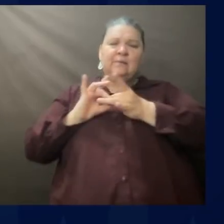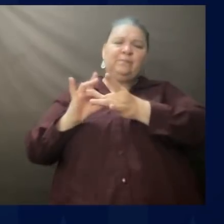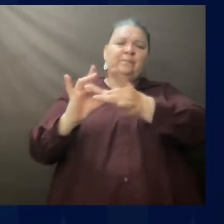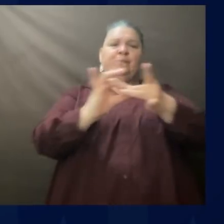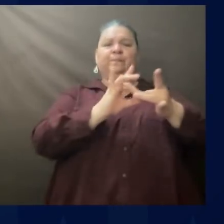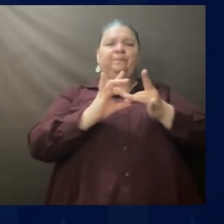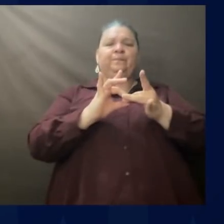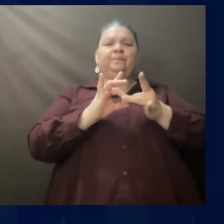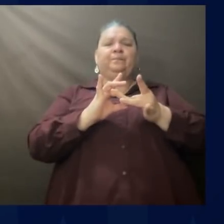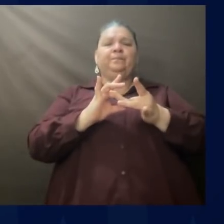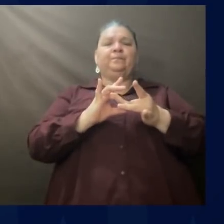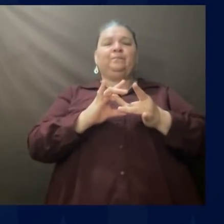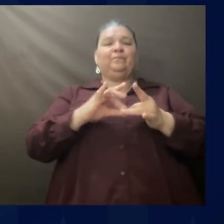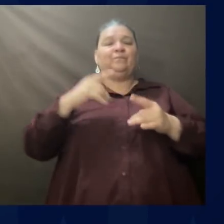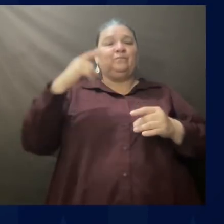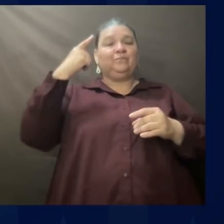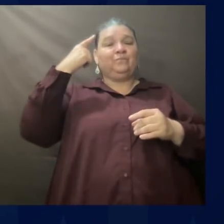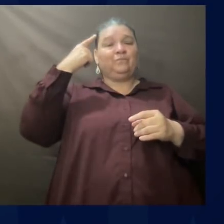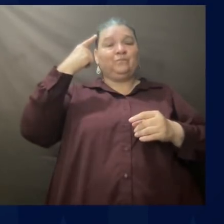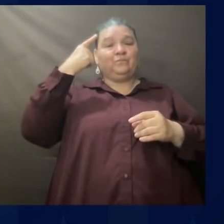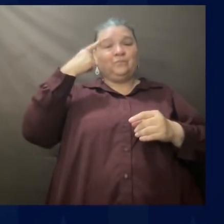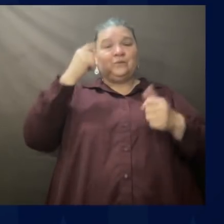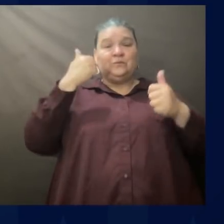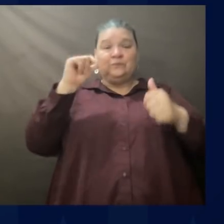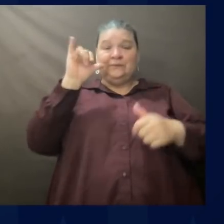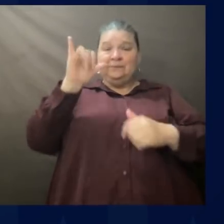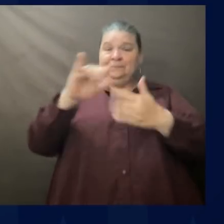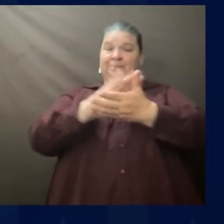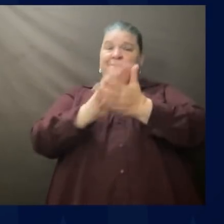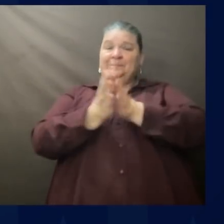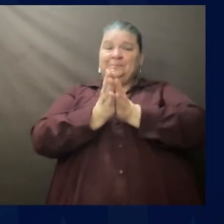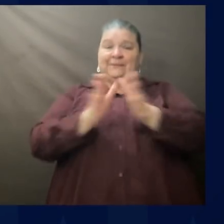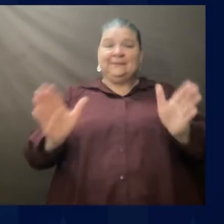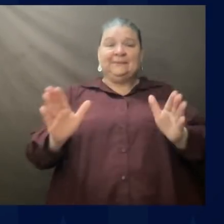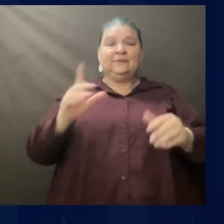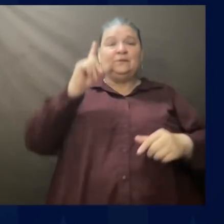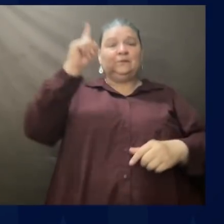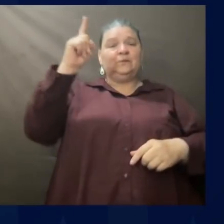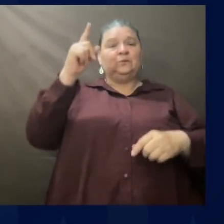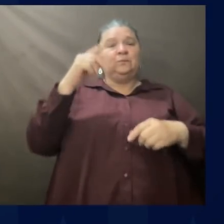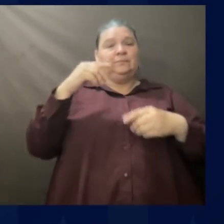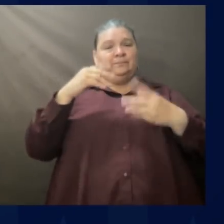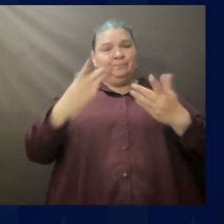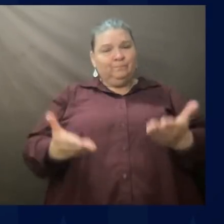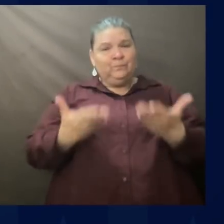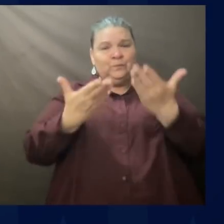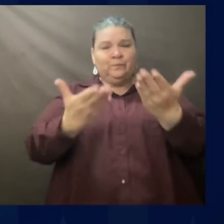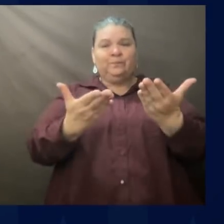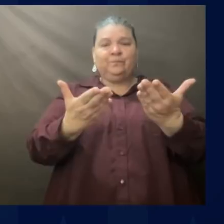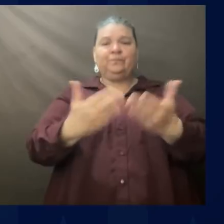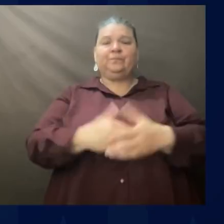Now, bless our efforts and our words in this place today. In your holy name, I ask it. Amen.